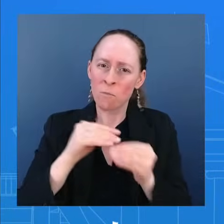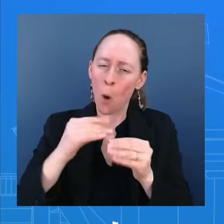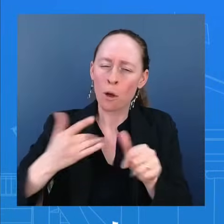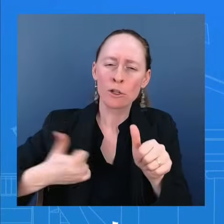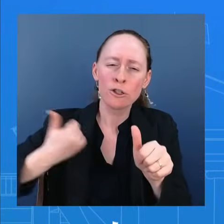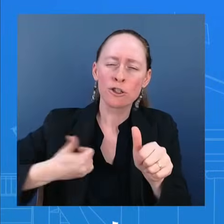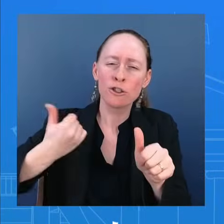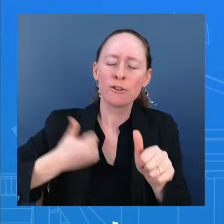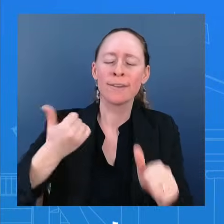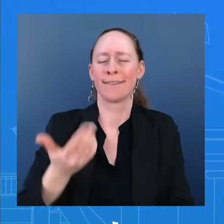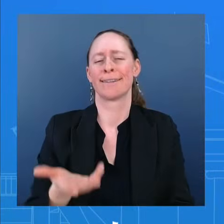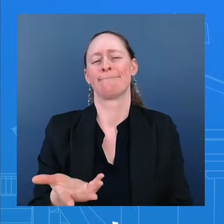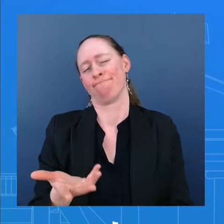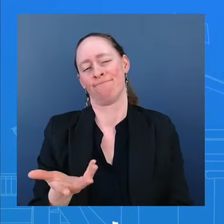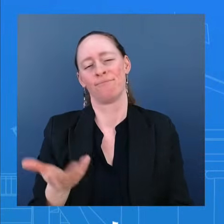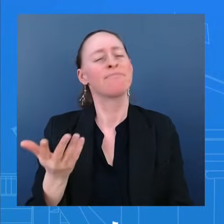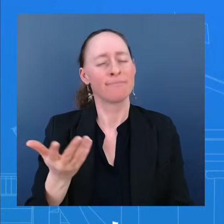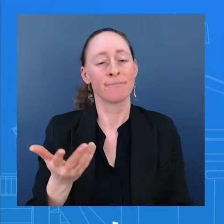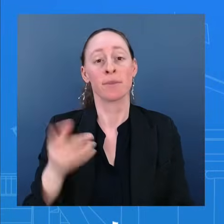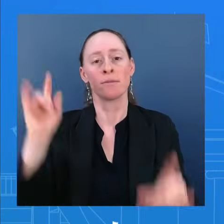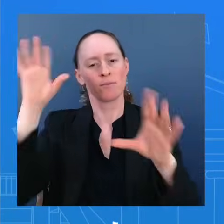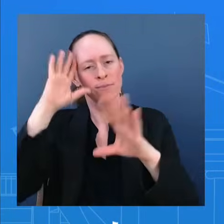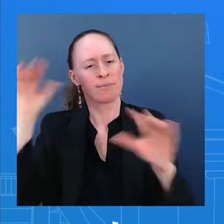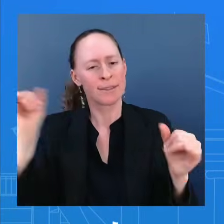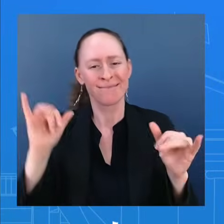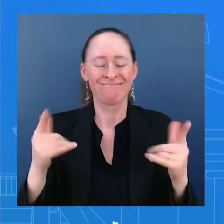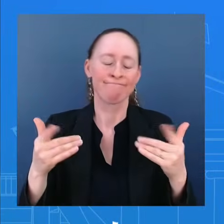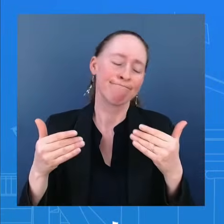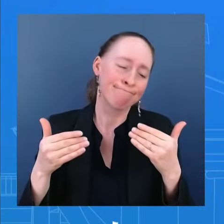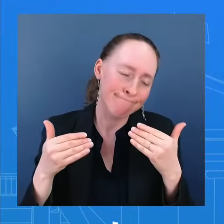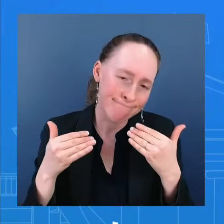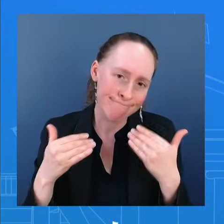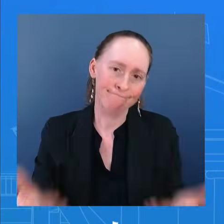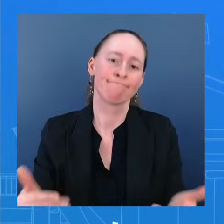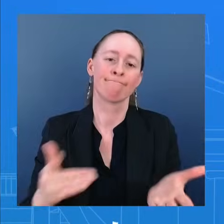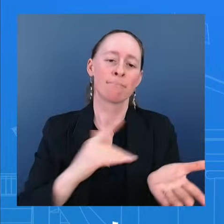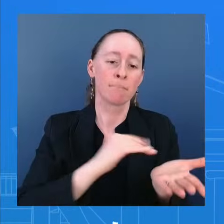the actions that he's taken over the last four years when it comes to clemency, I think,